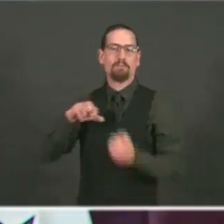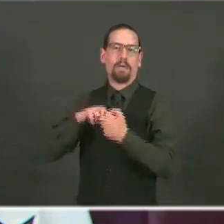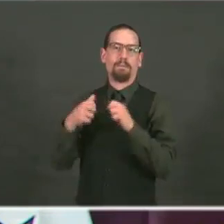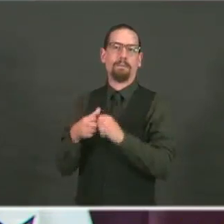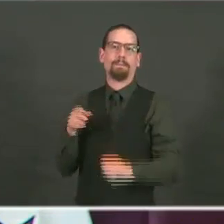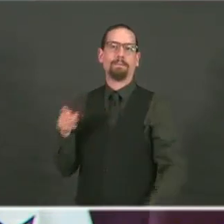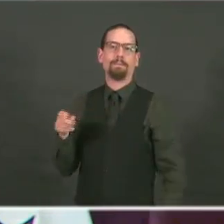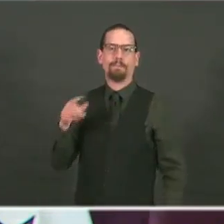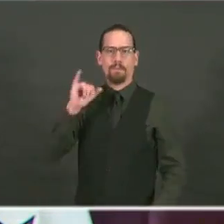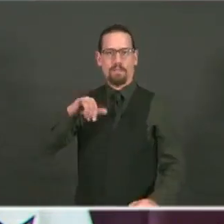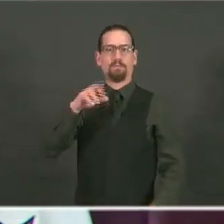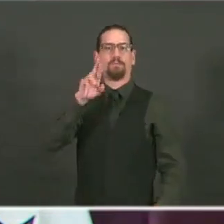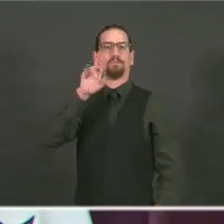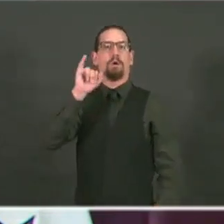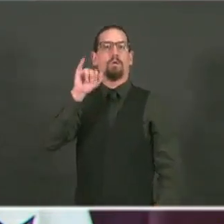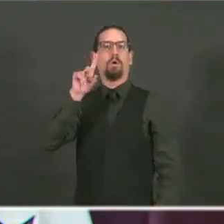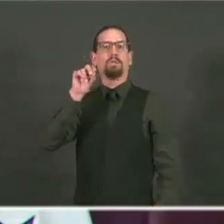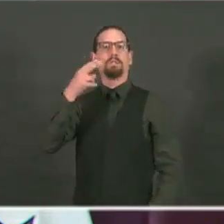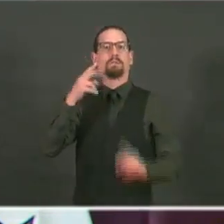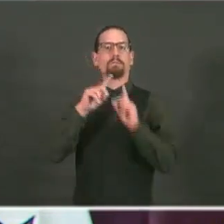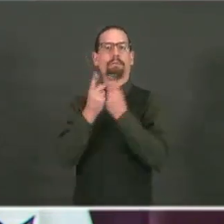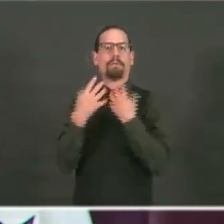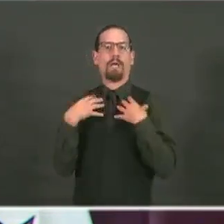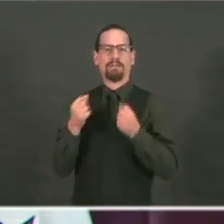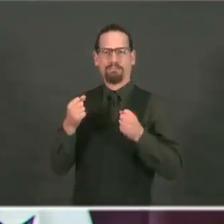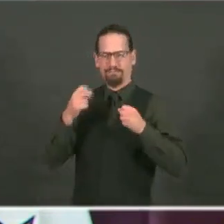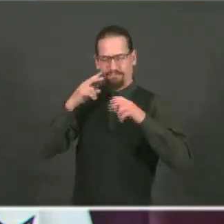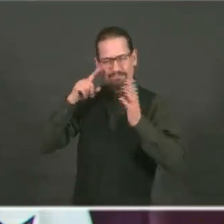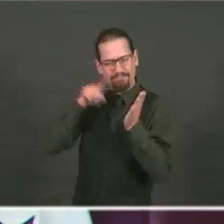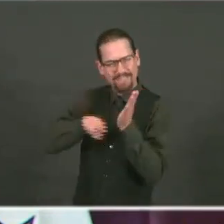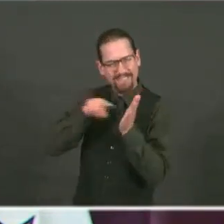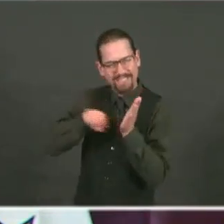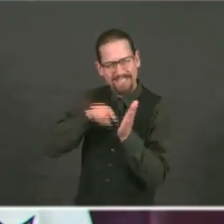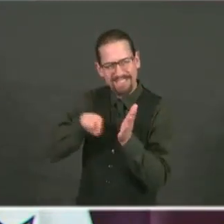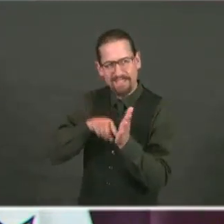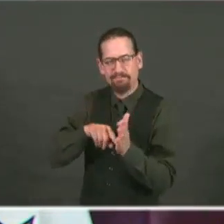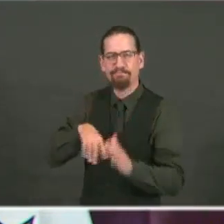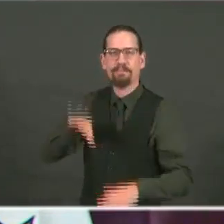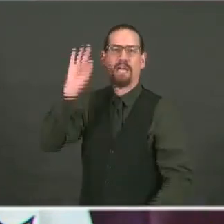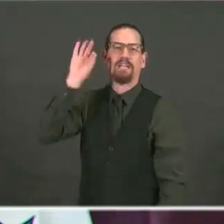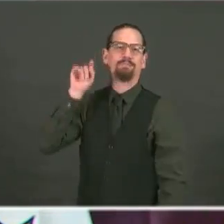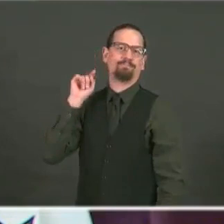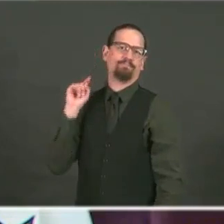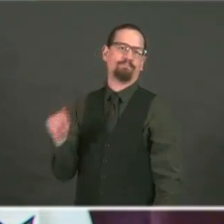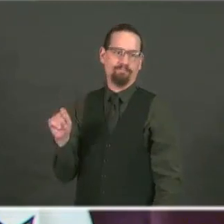AFTER IDENTIFYING THE INITIAL CLUSTER THE DEPARTMENT OF HEALTH